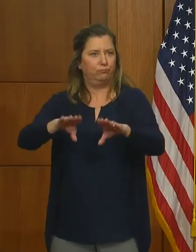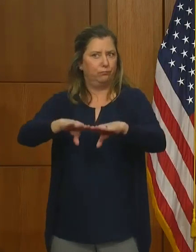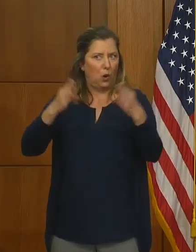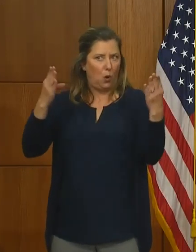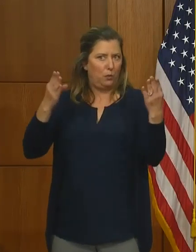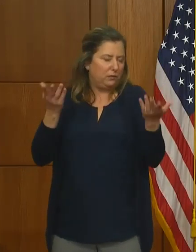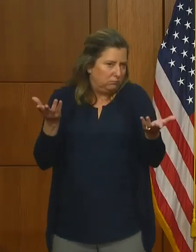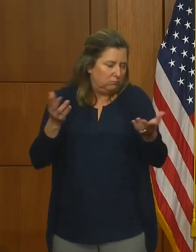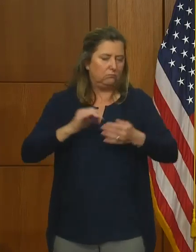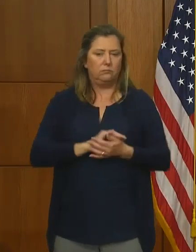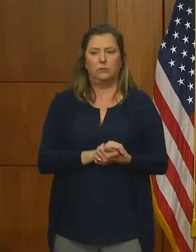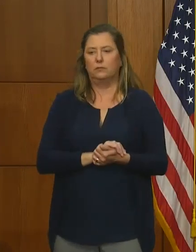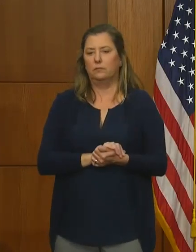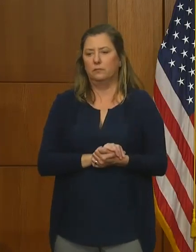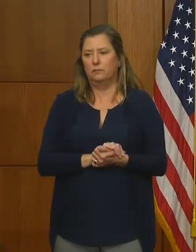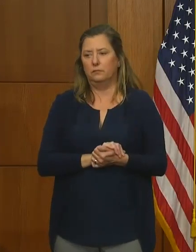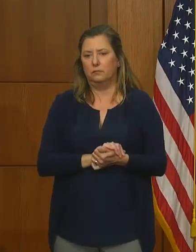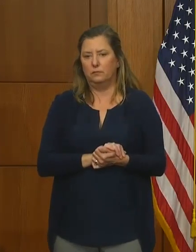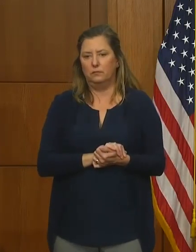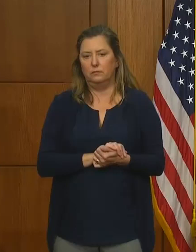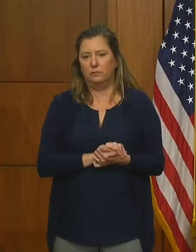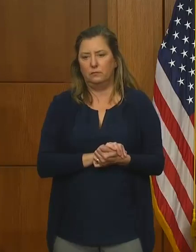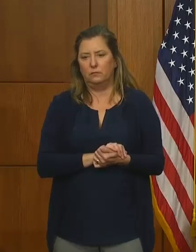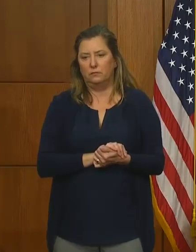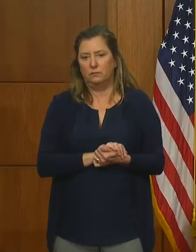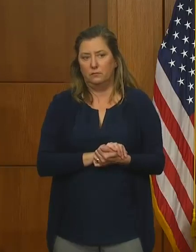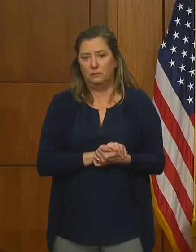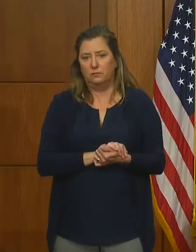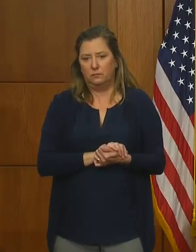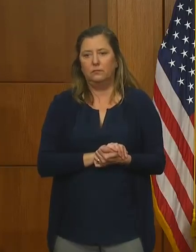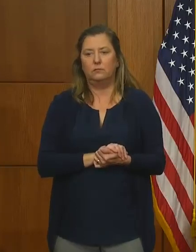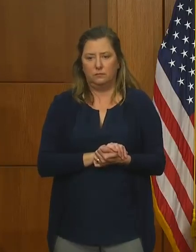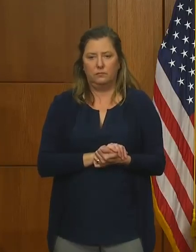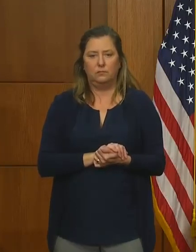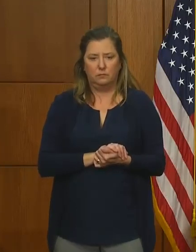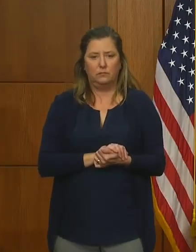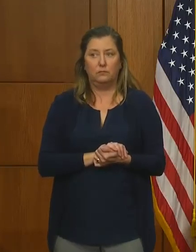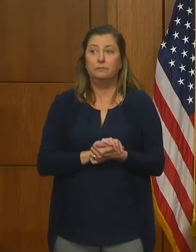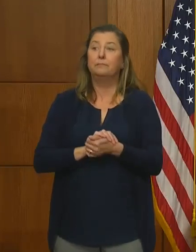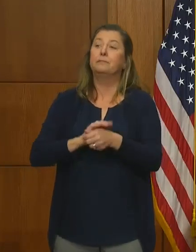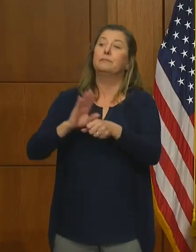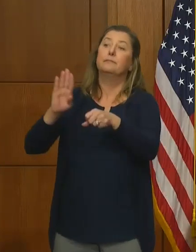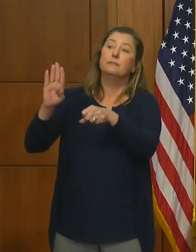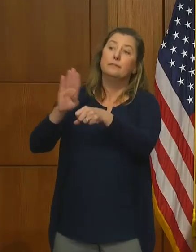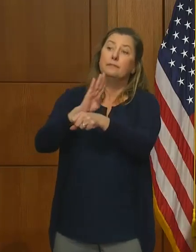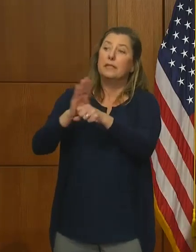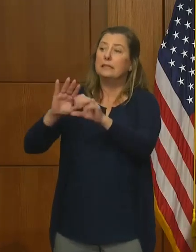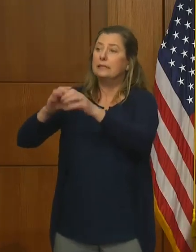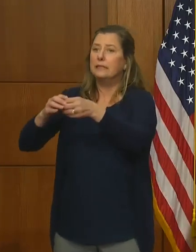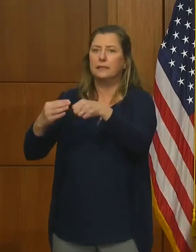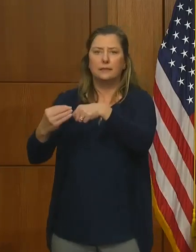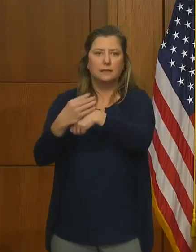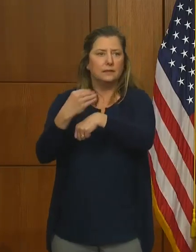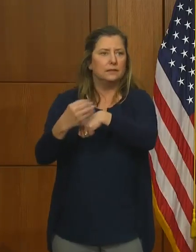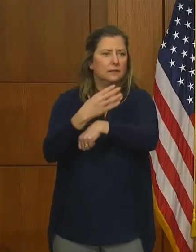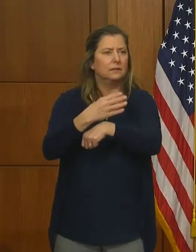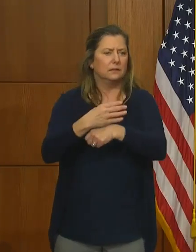IN OUR HEART NOT X. THAT EXECUTIVE ORDER- PAST THAT TIME LINE WE HAVE HAD A TREMENDOUS